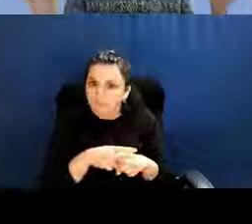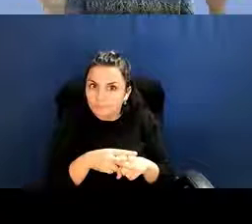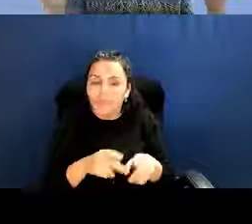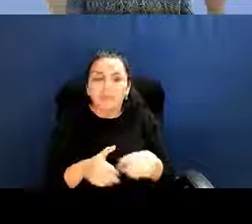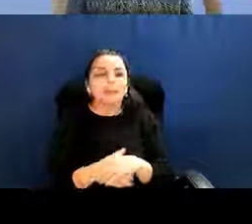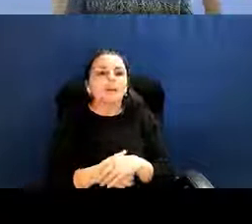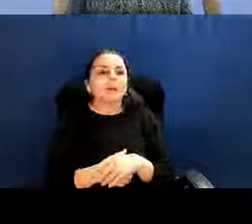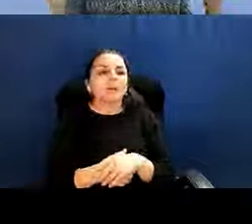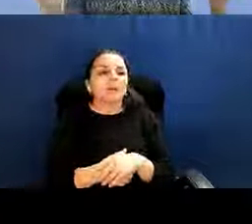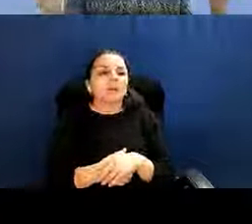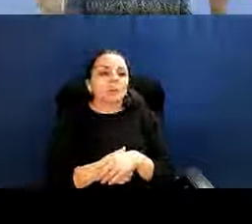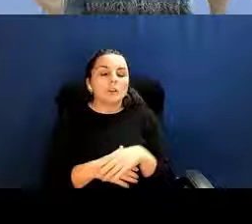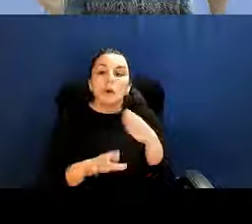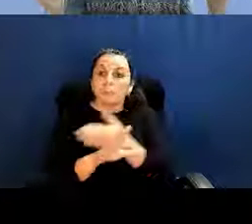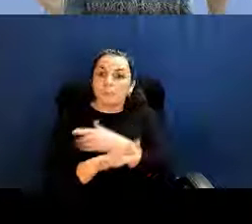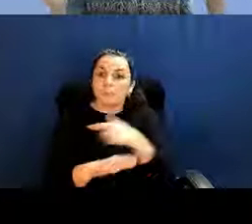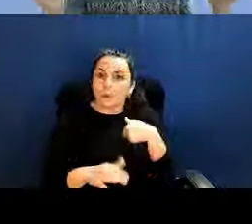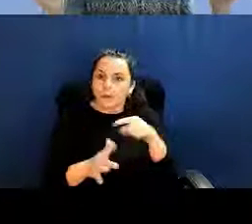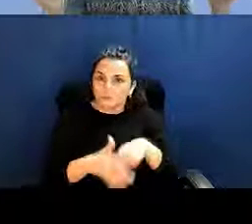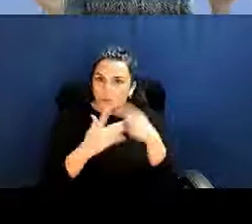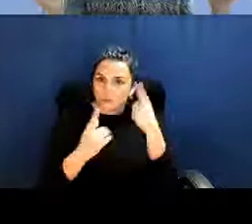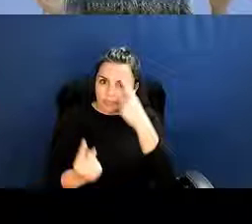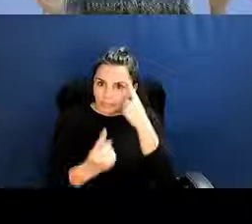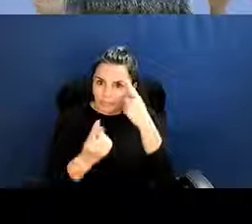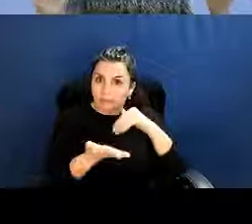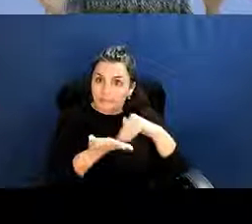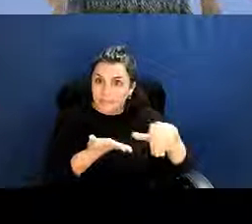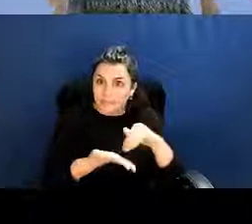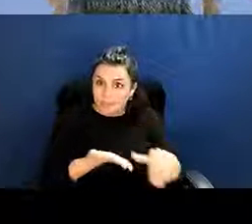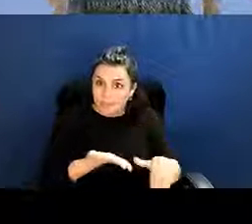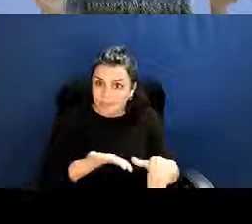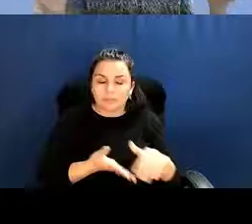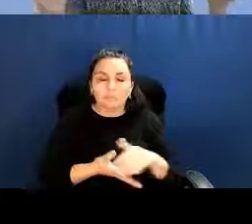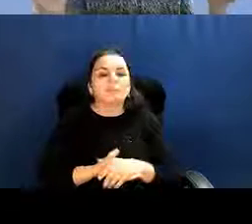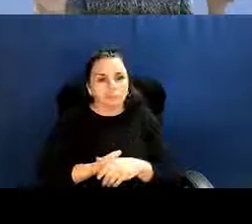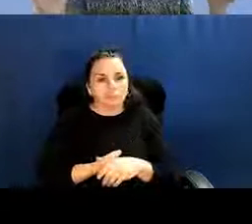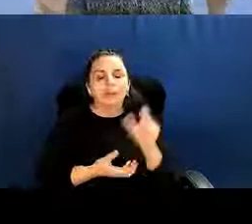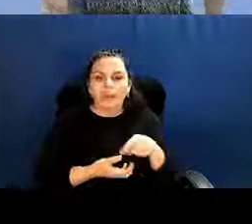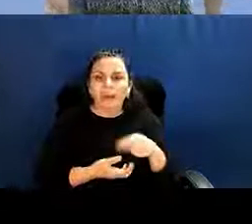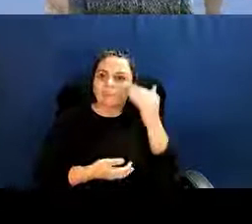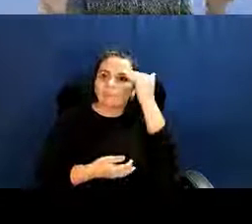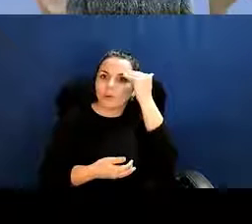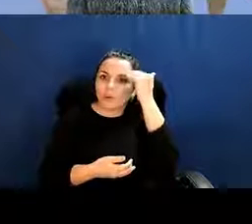before you even considered exempt or exemption, you need to know that your research